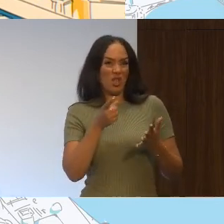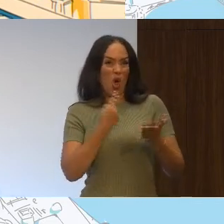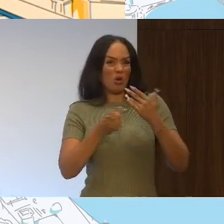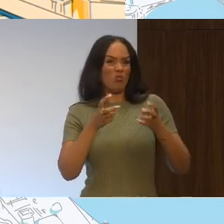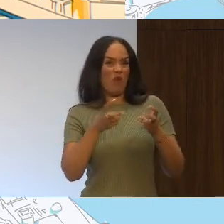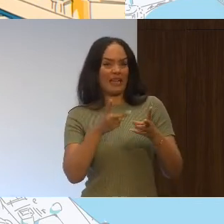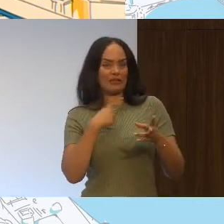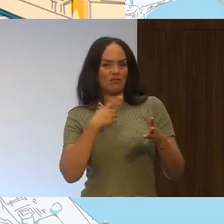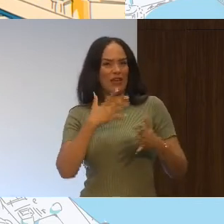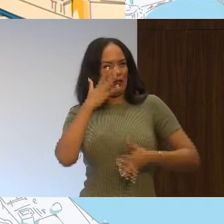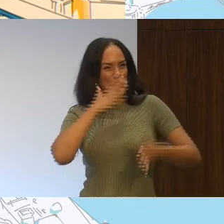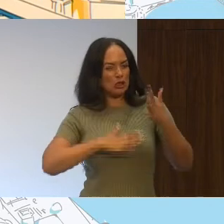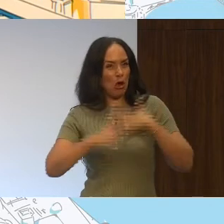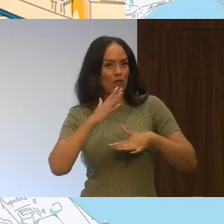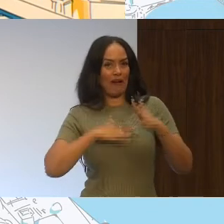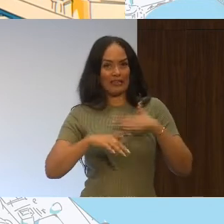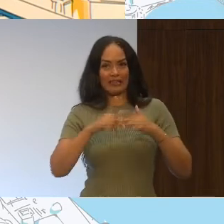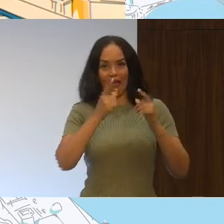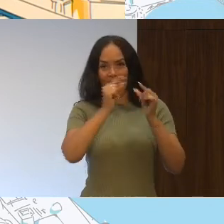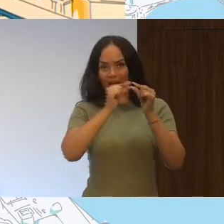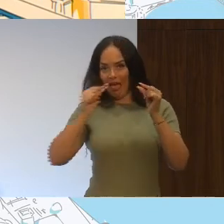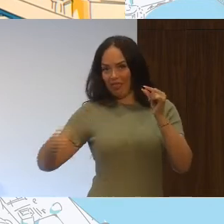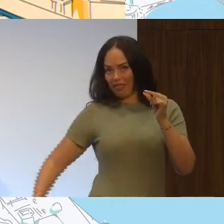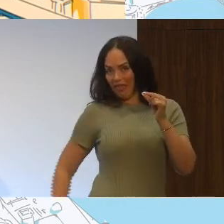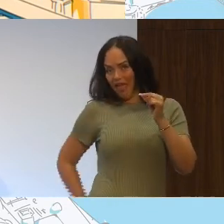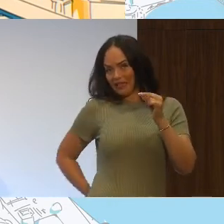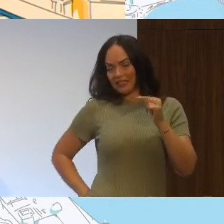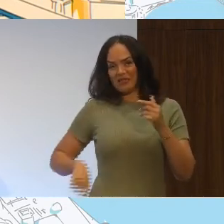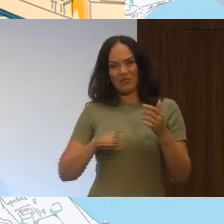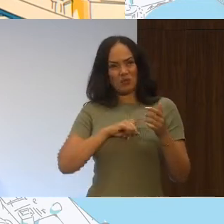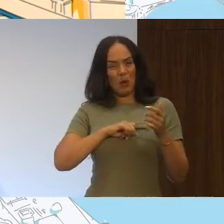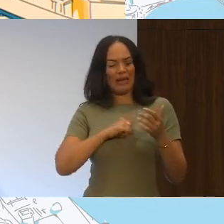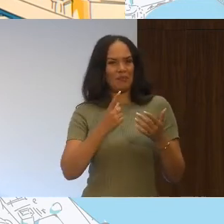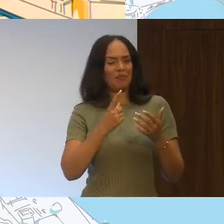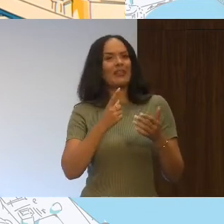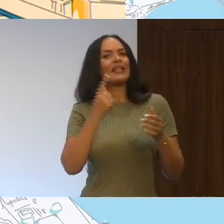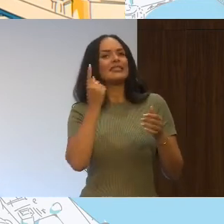you know, put it at the other end because you don't get nauseated that way. So that one skill that was the sort of landscape